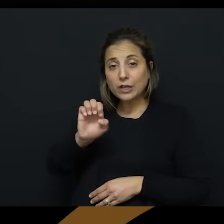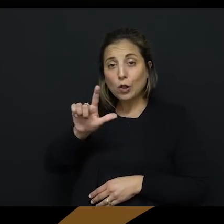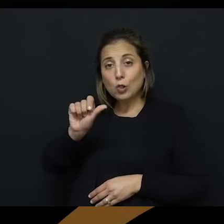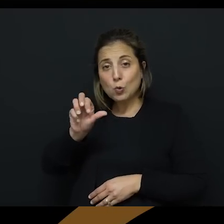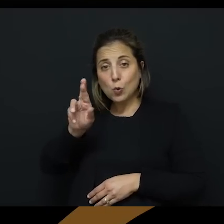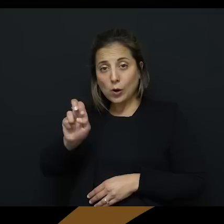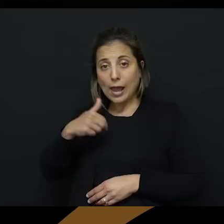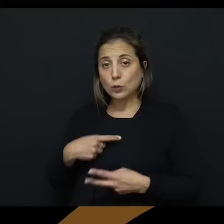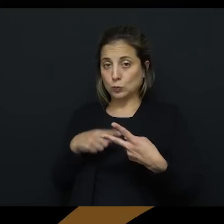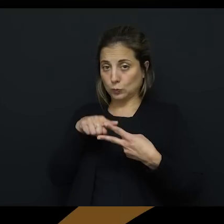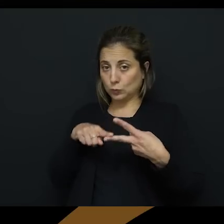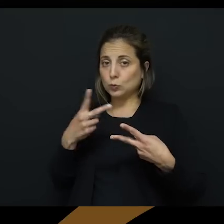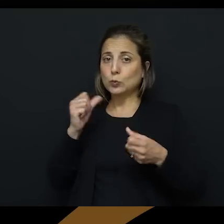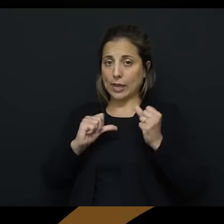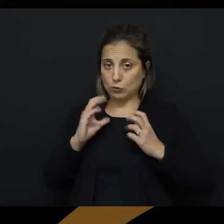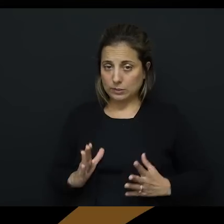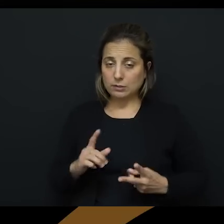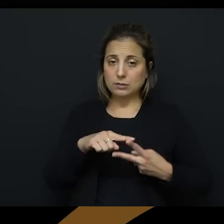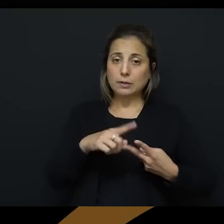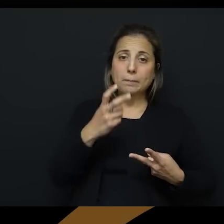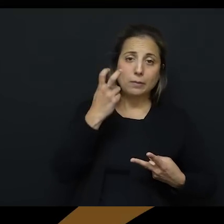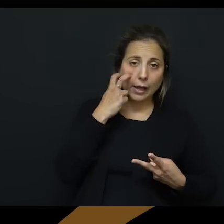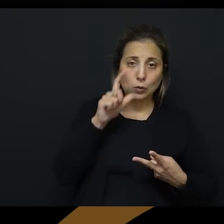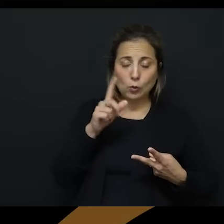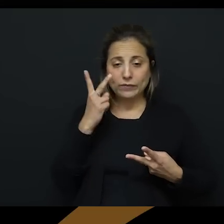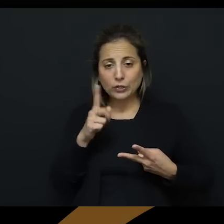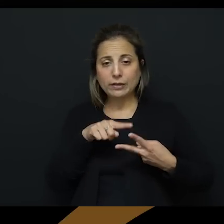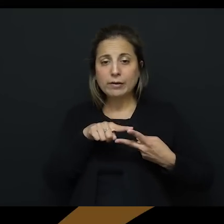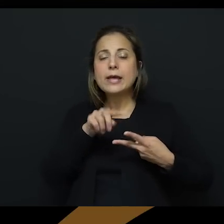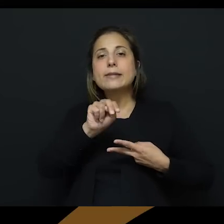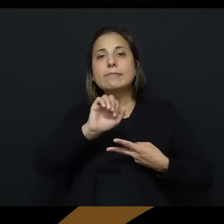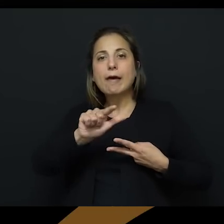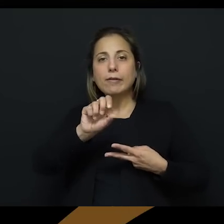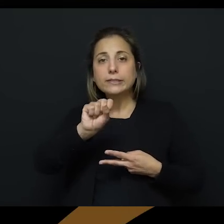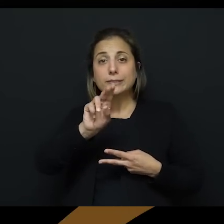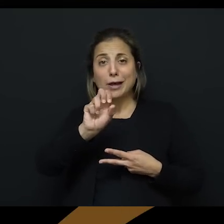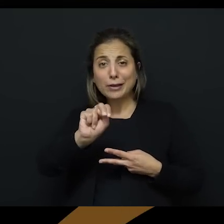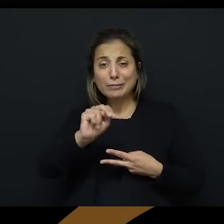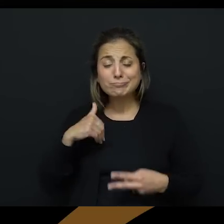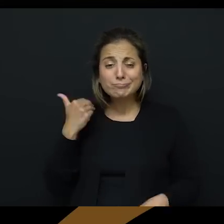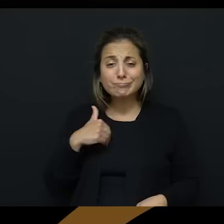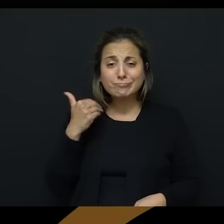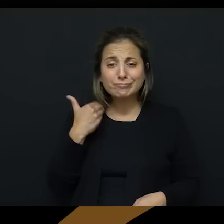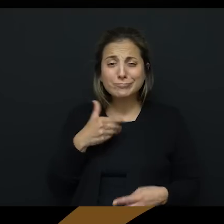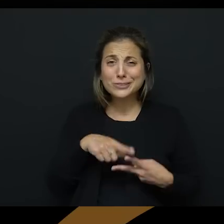two actresses who are blind or low vision. Nell Sutton played the very young version of Marie-Laure.